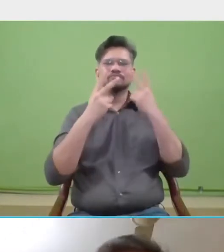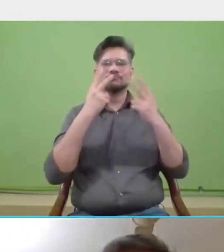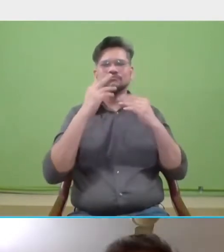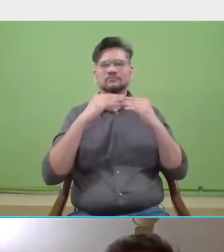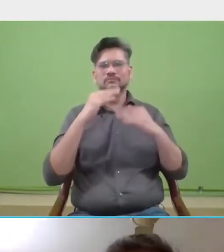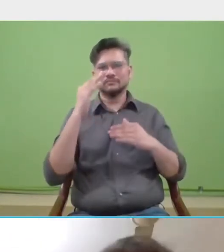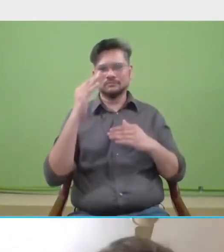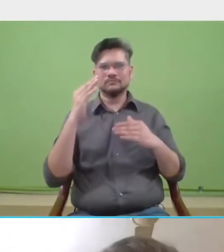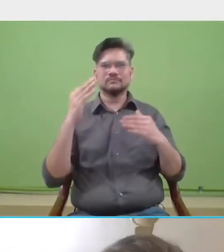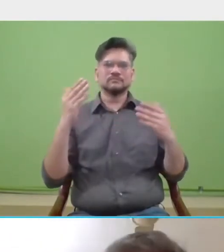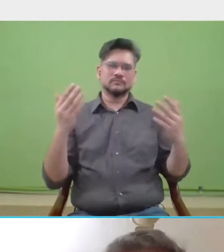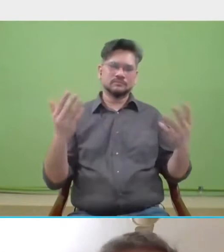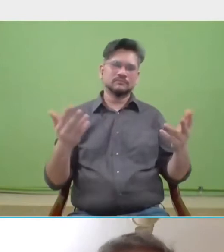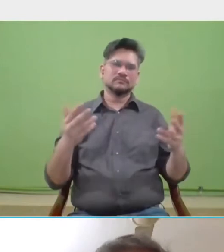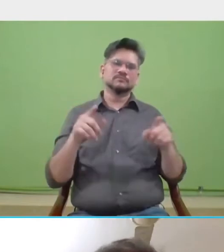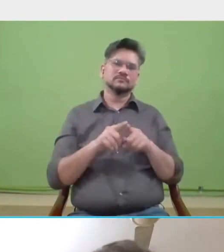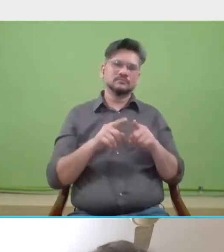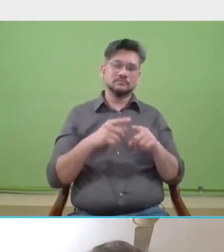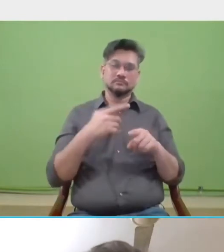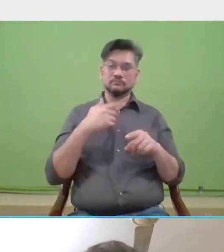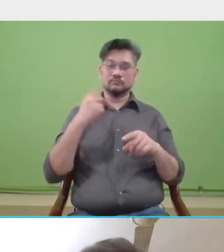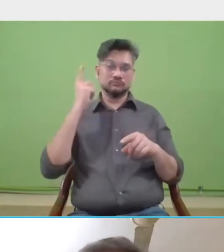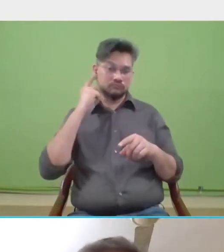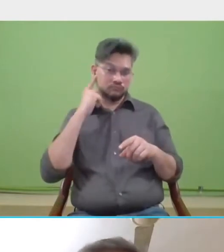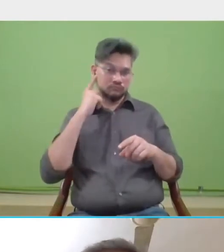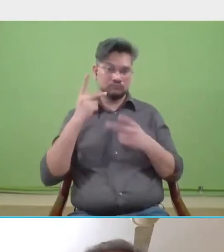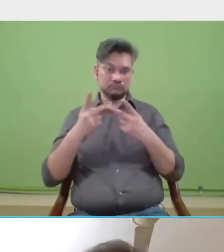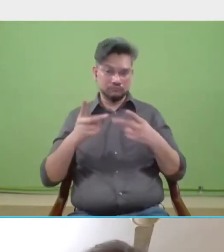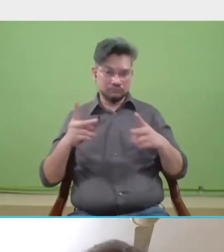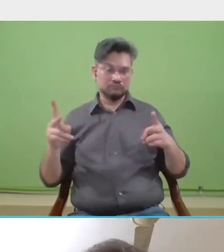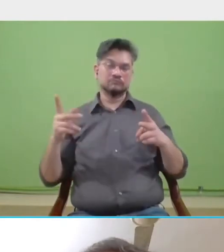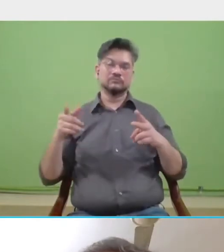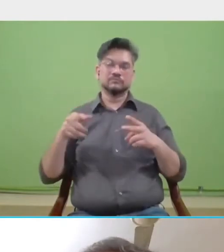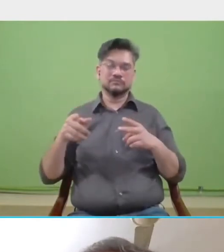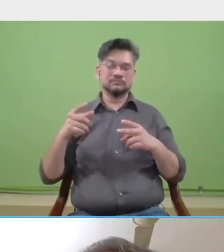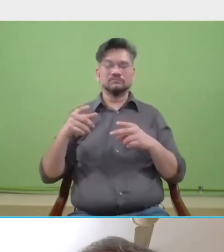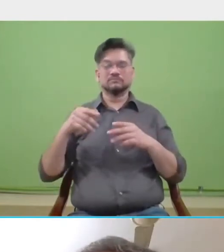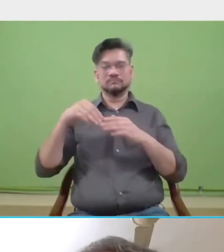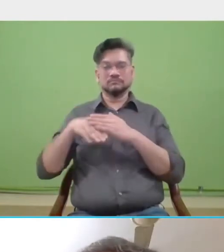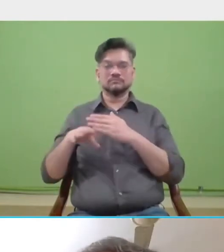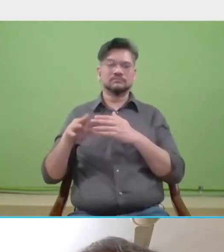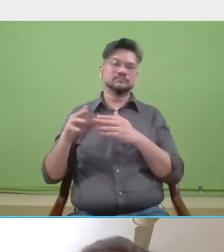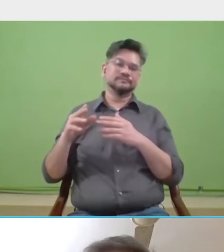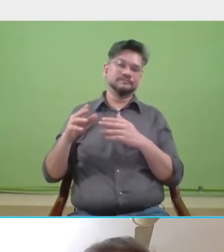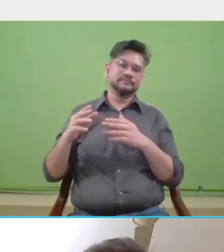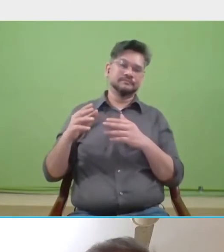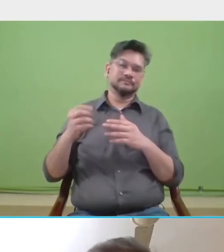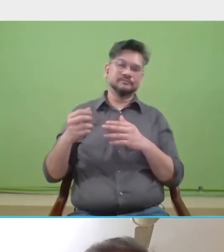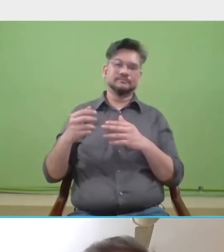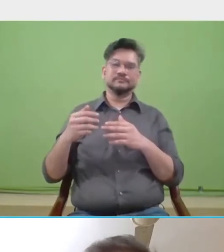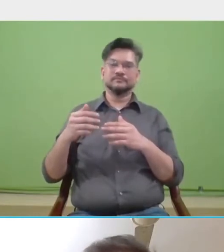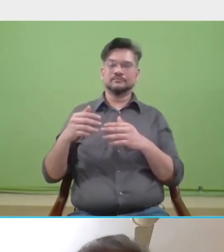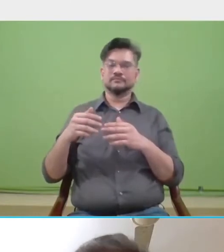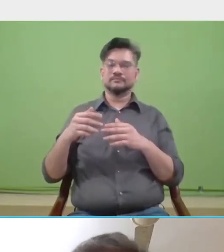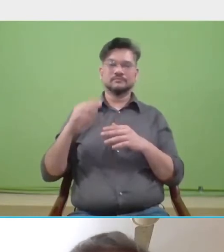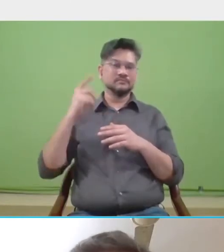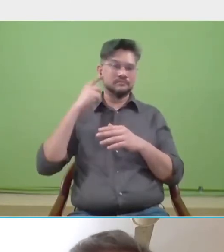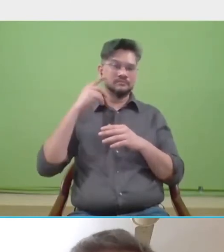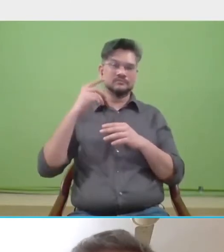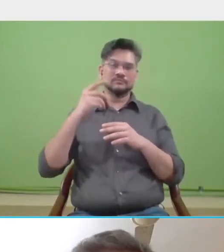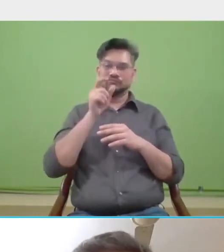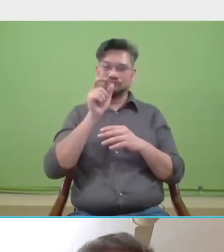sound the differences of sounds and differences of kinds of let us say arrangement of words or